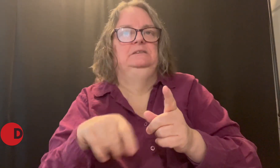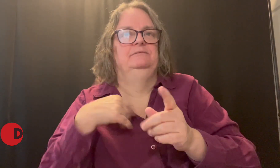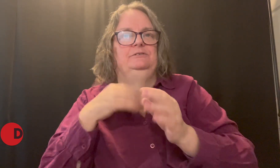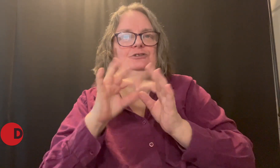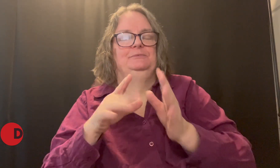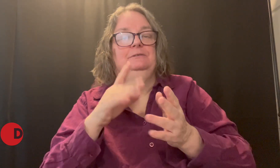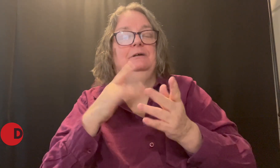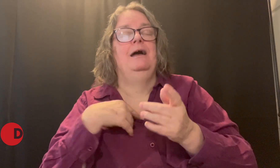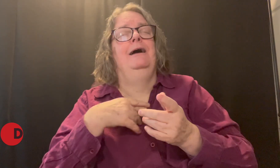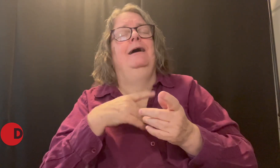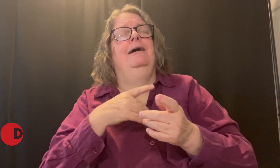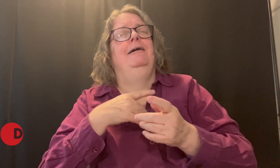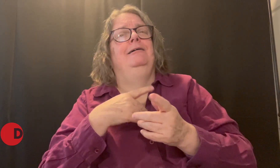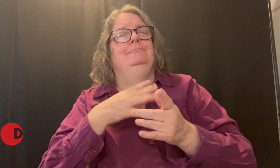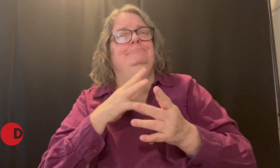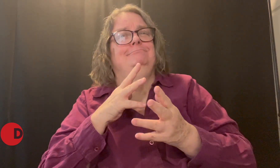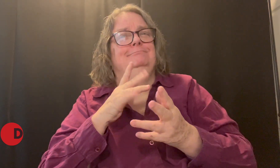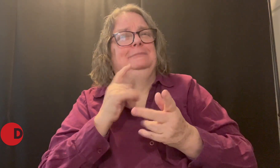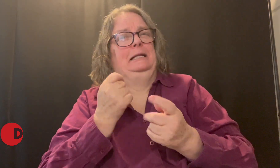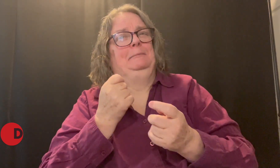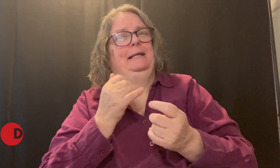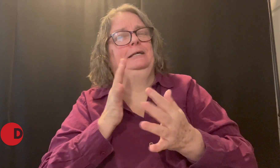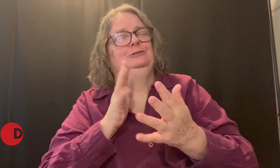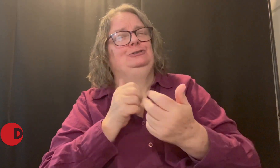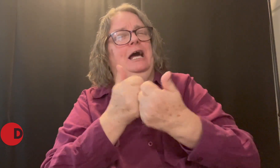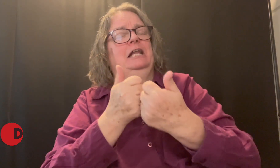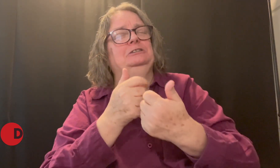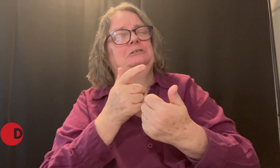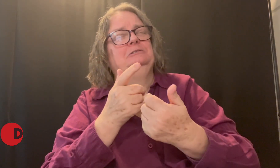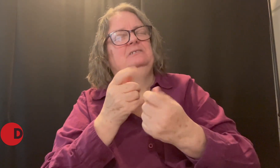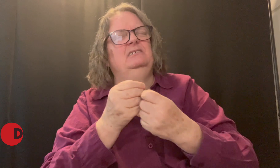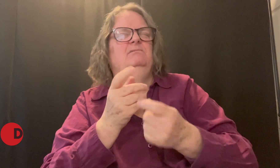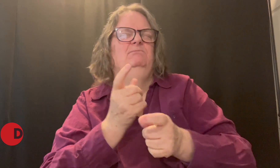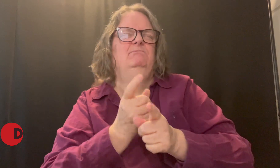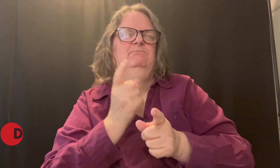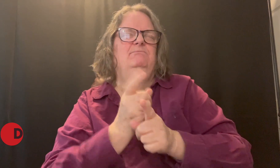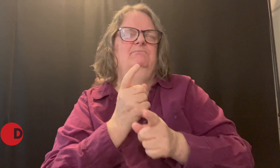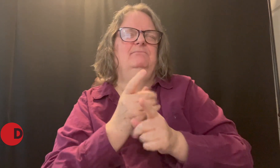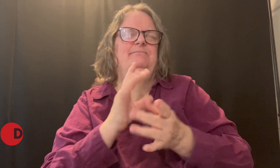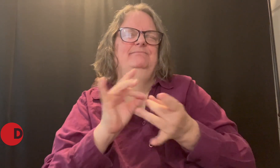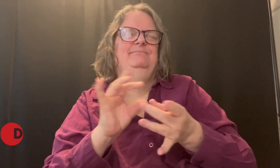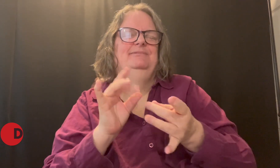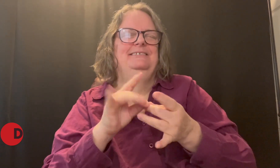If you are Deaf, you must have an interpreter. I know it isn't the supervisor's